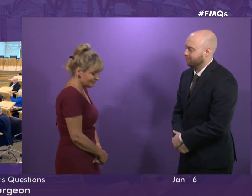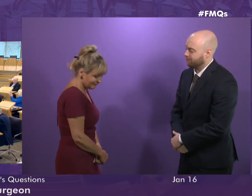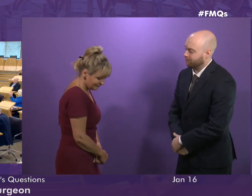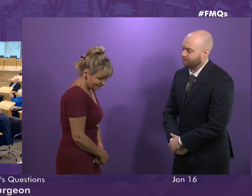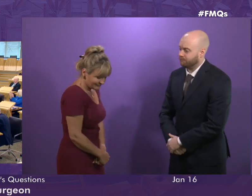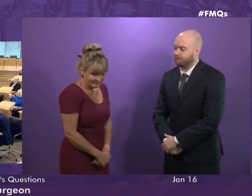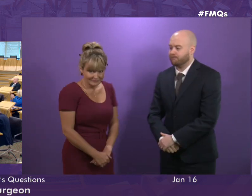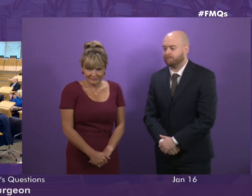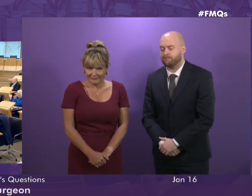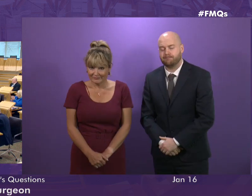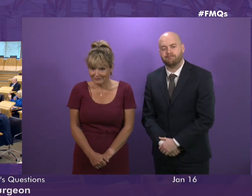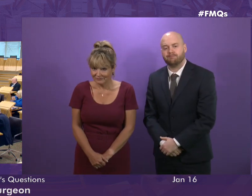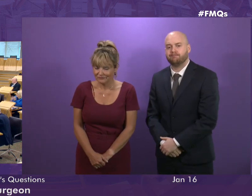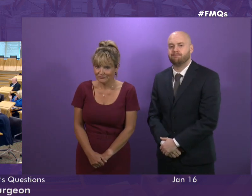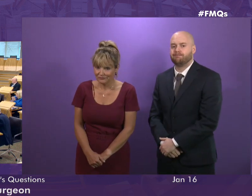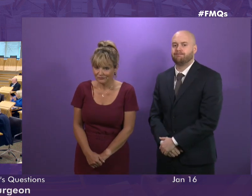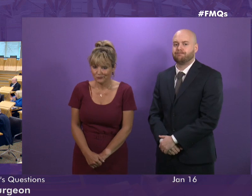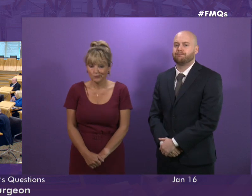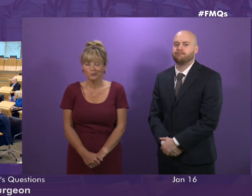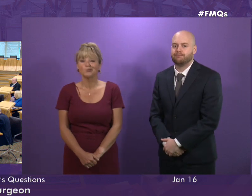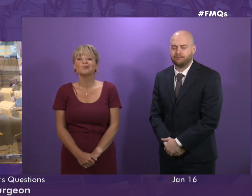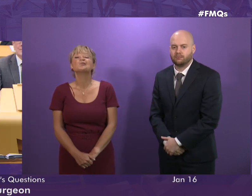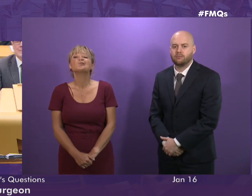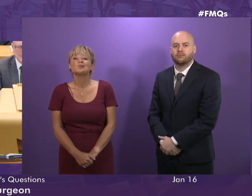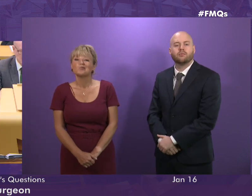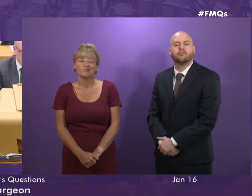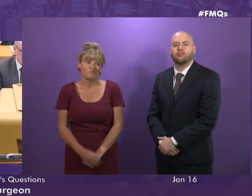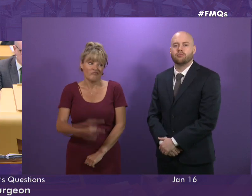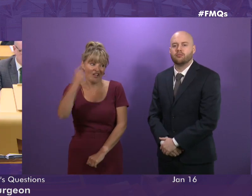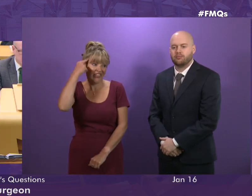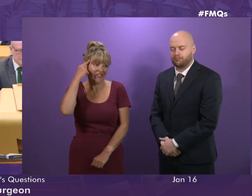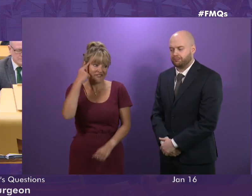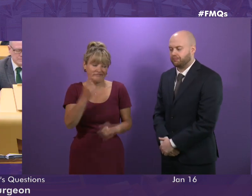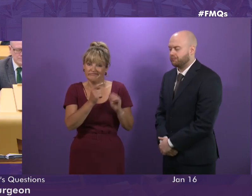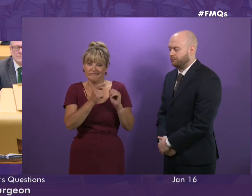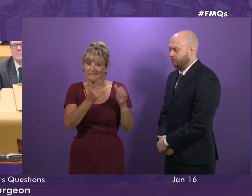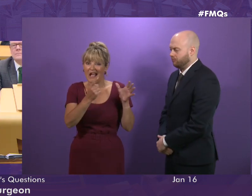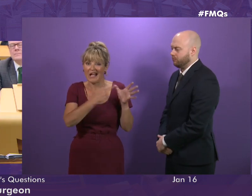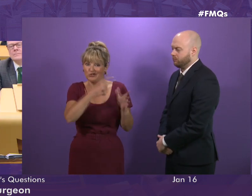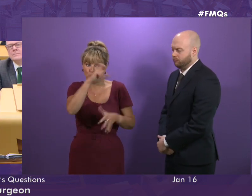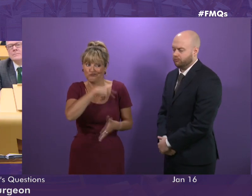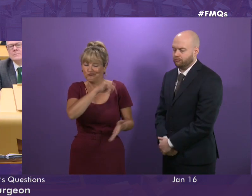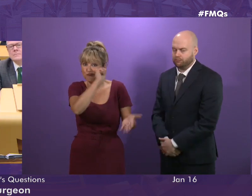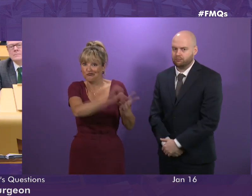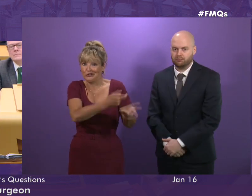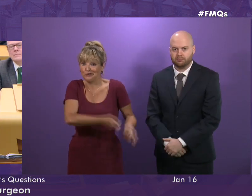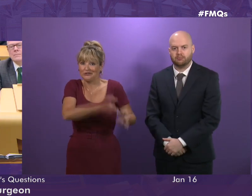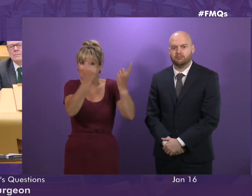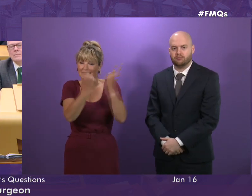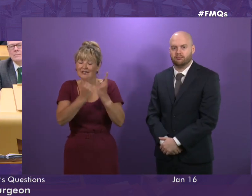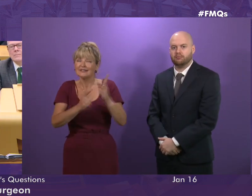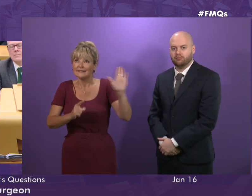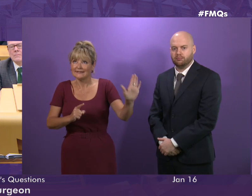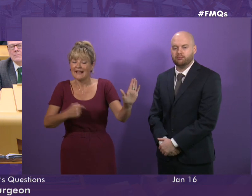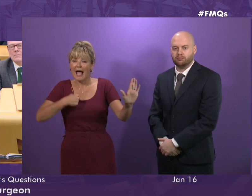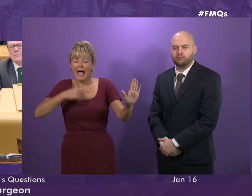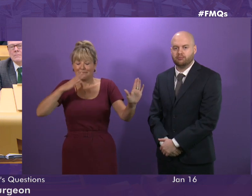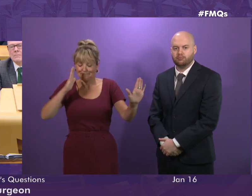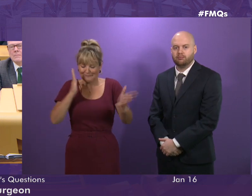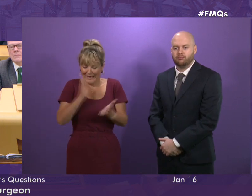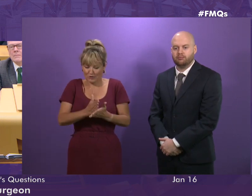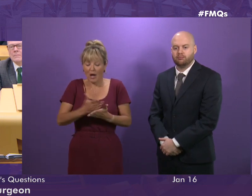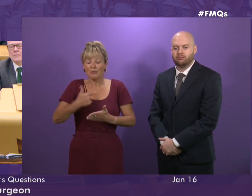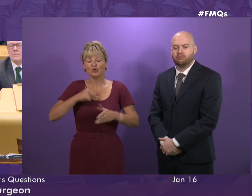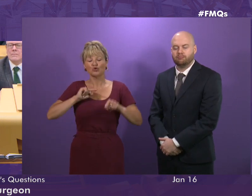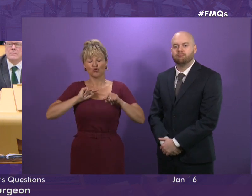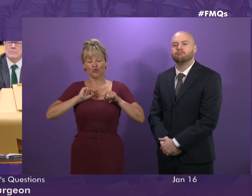Angela Constance is right to raise that issue. I am going to try to give Lisa Nandy the benefit